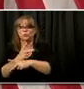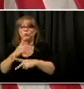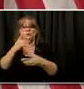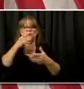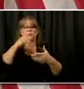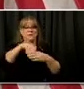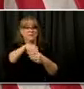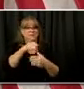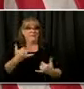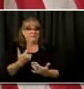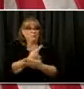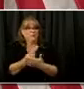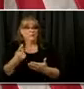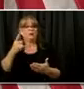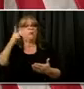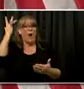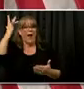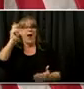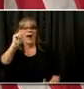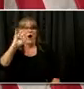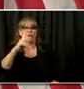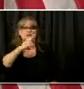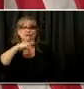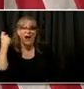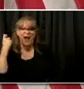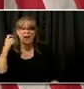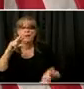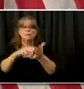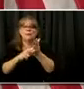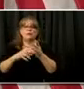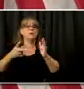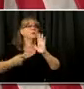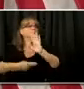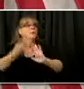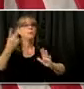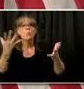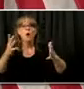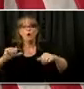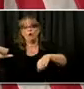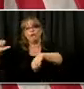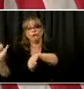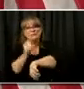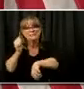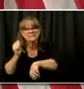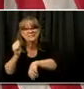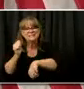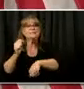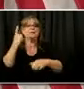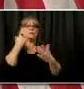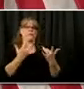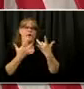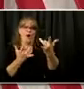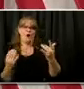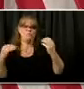this has been a very active wildfire season across the western united states 7.4 million acres is